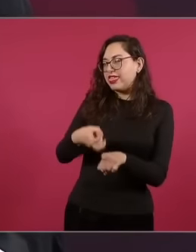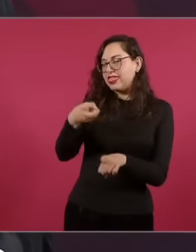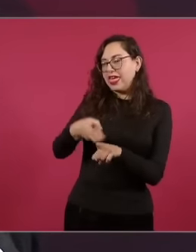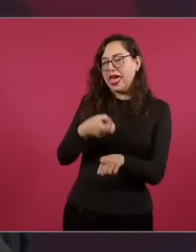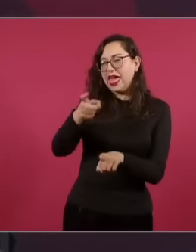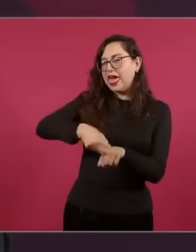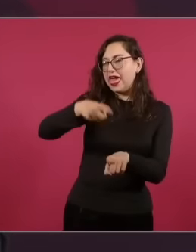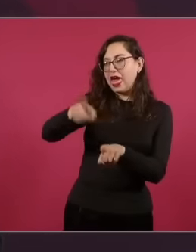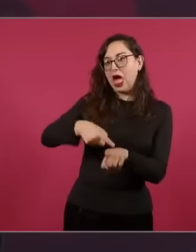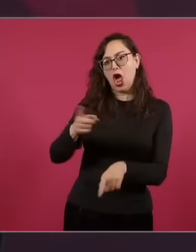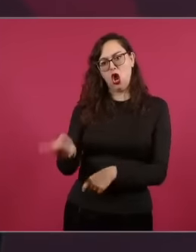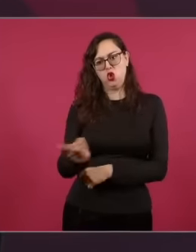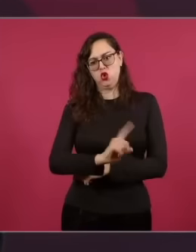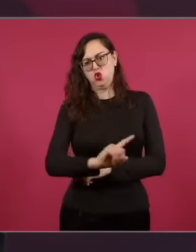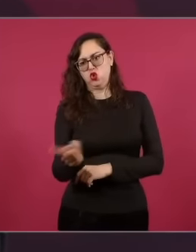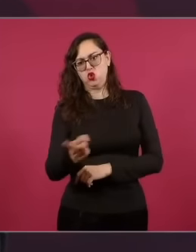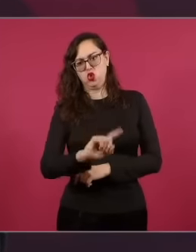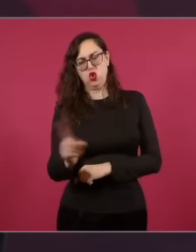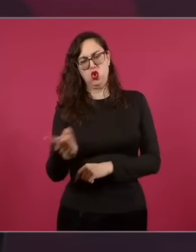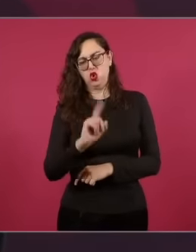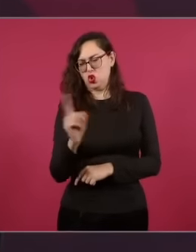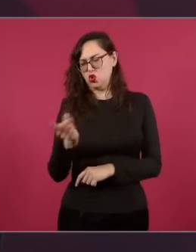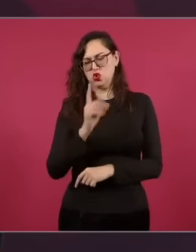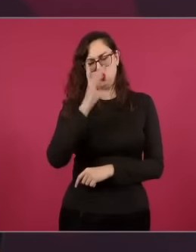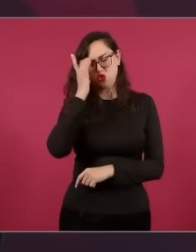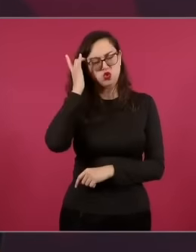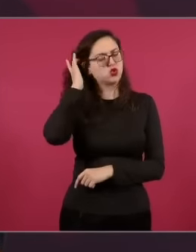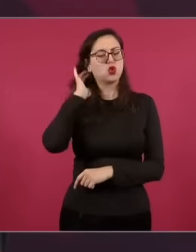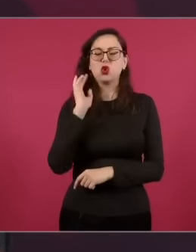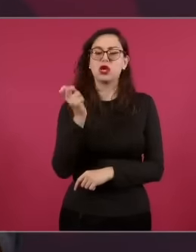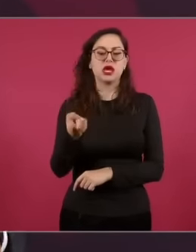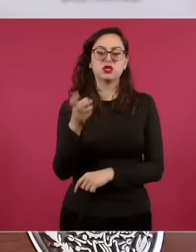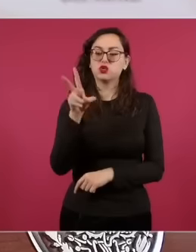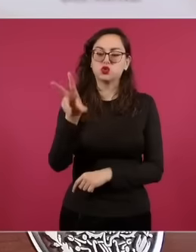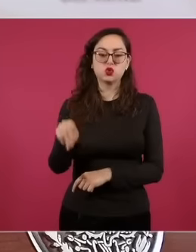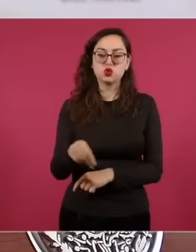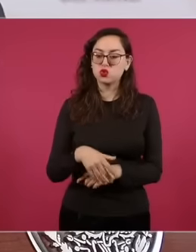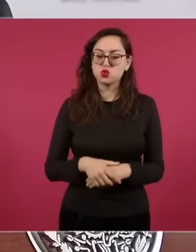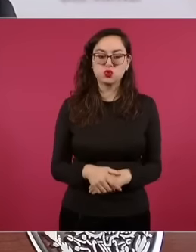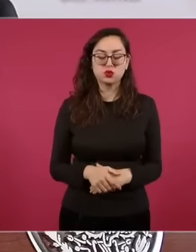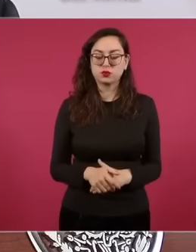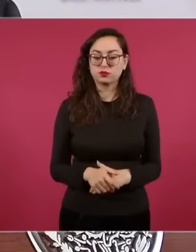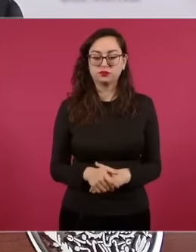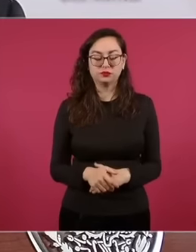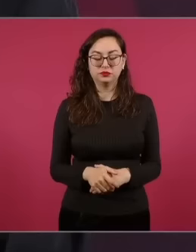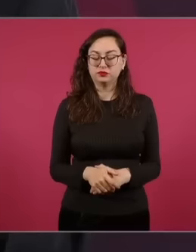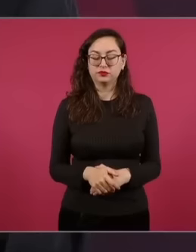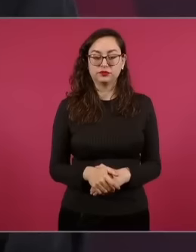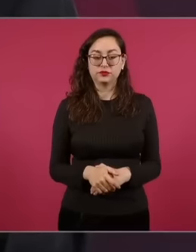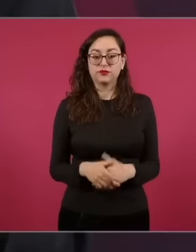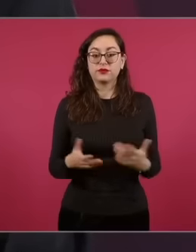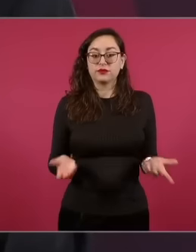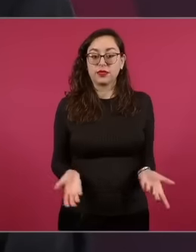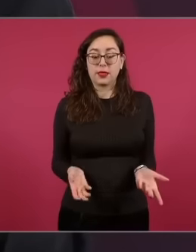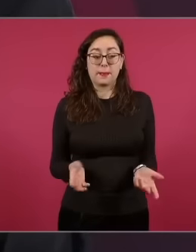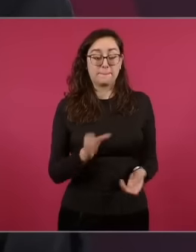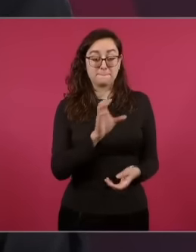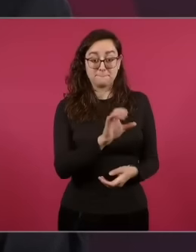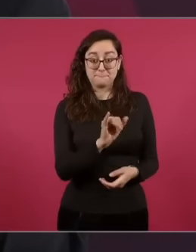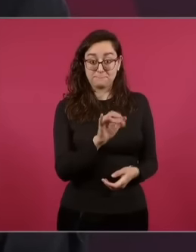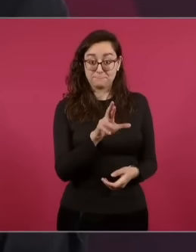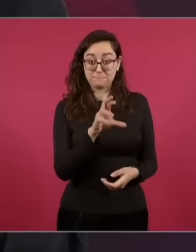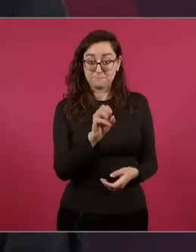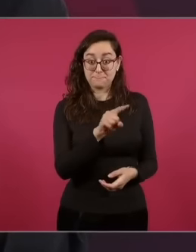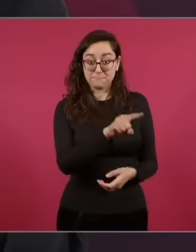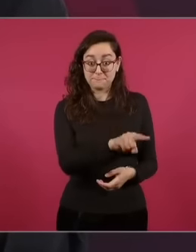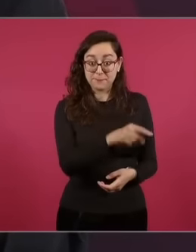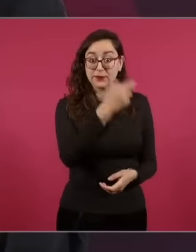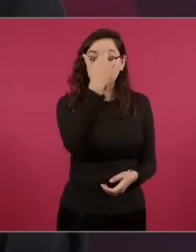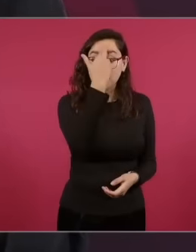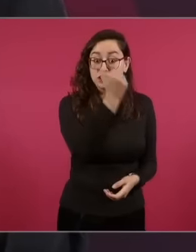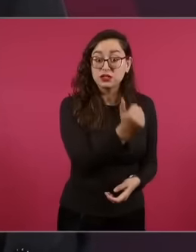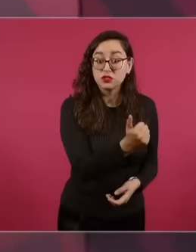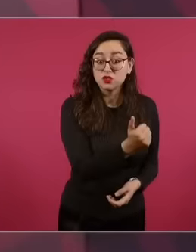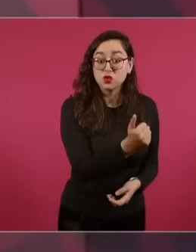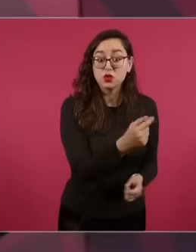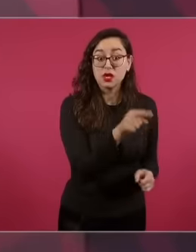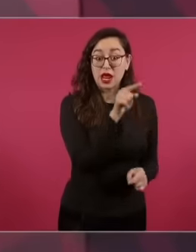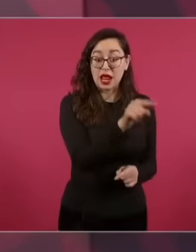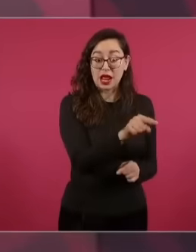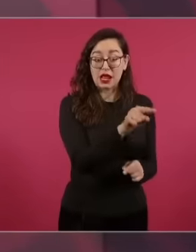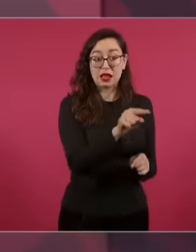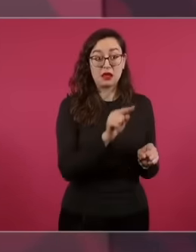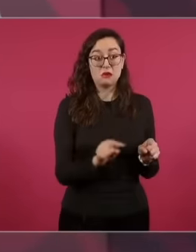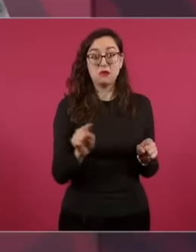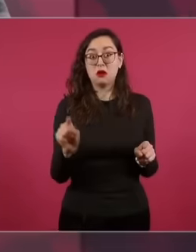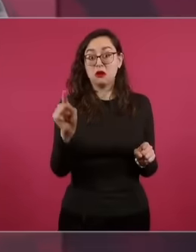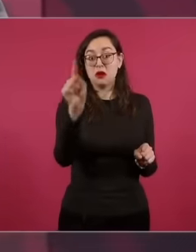no and also this one is right siro You think it was just siro at that time it was